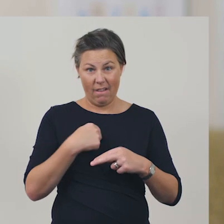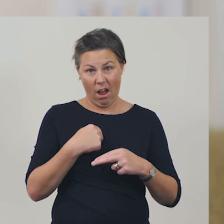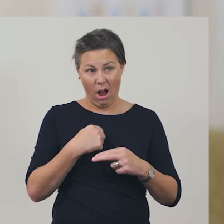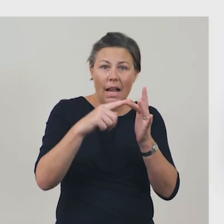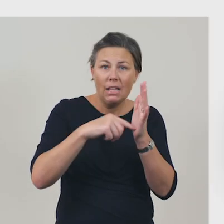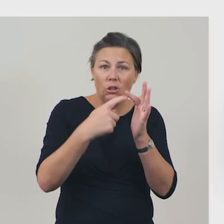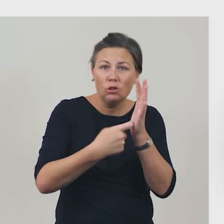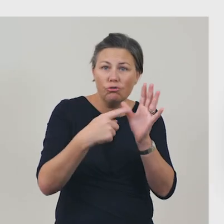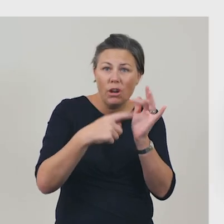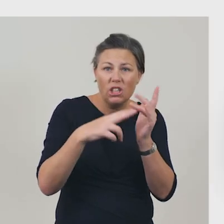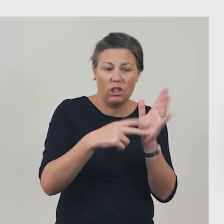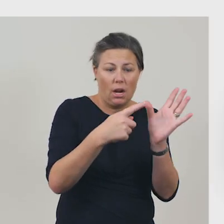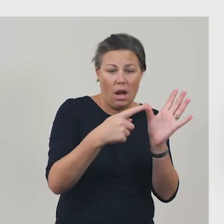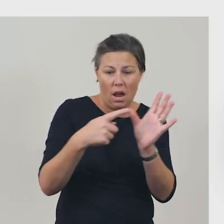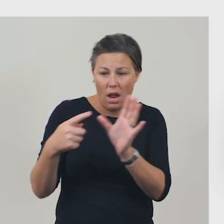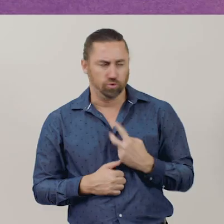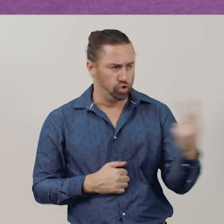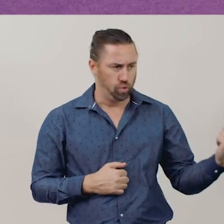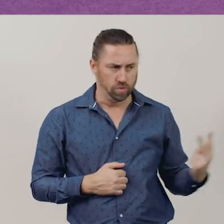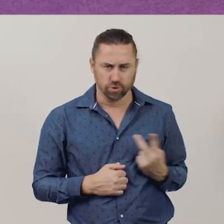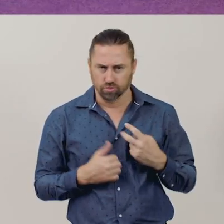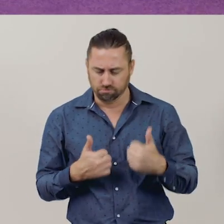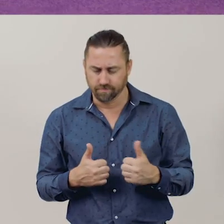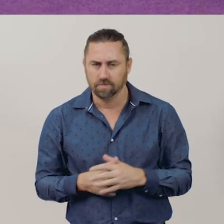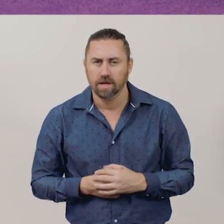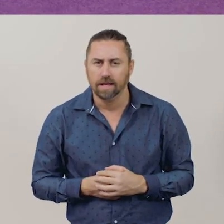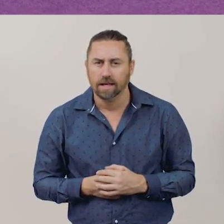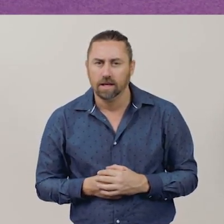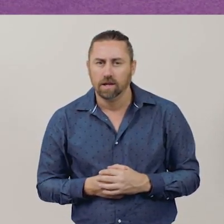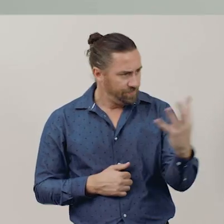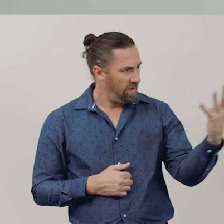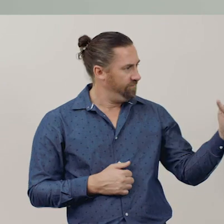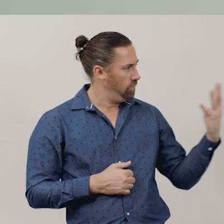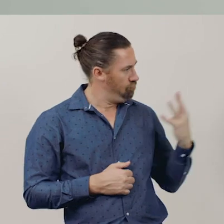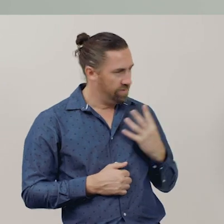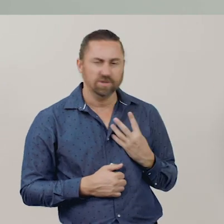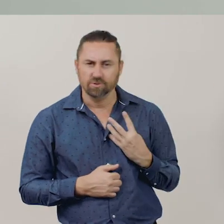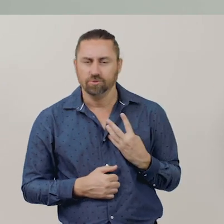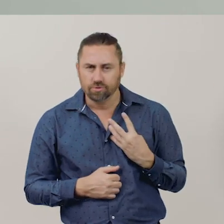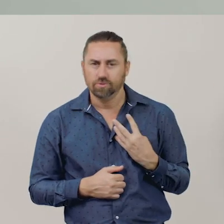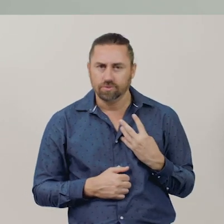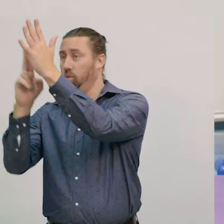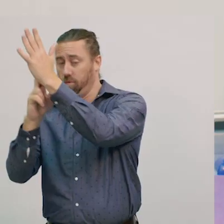we’ll learn about creating an advertisement. In Maths, the focus is on how to represent thirds of a collection.